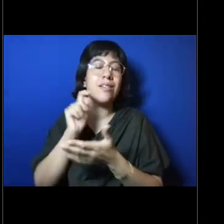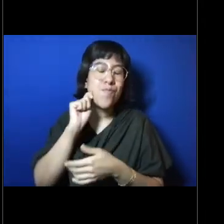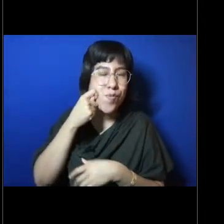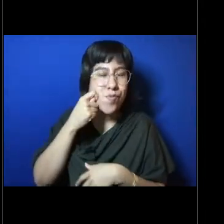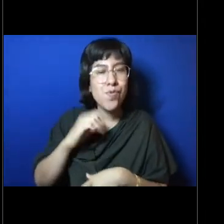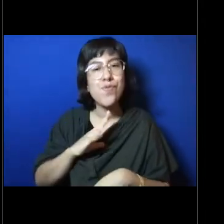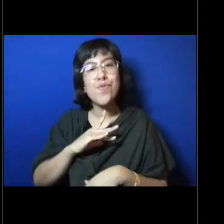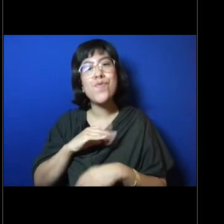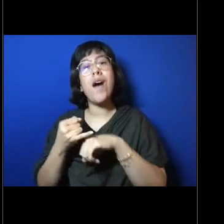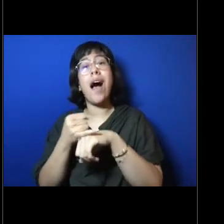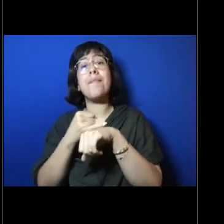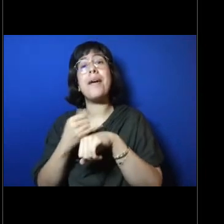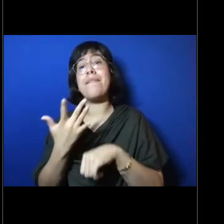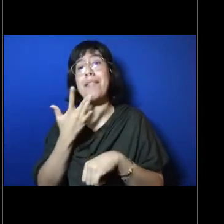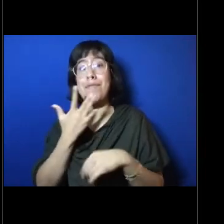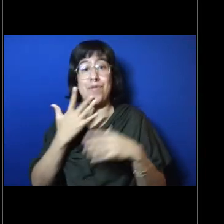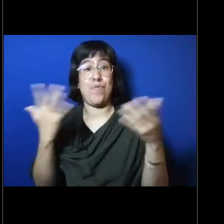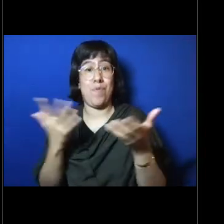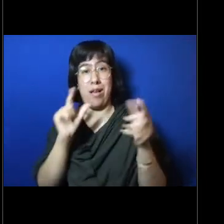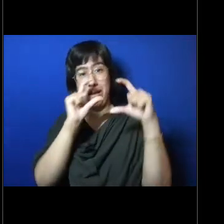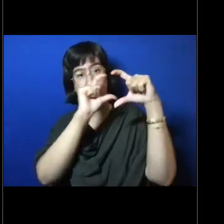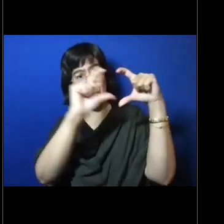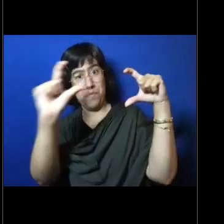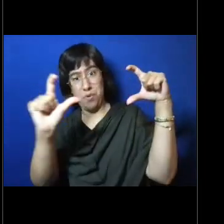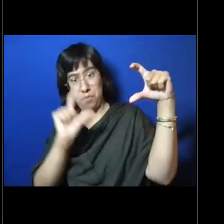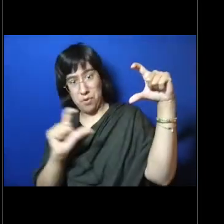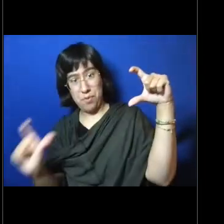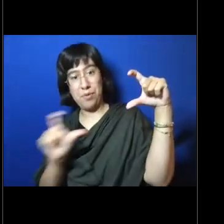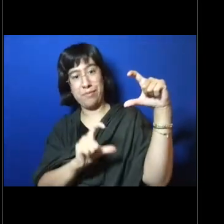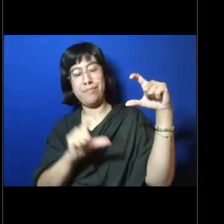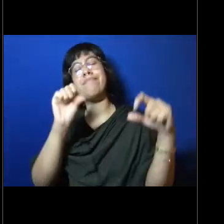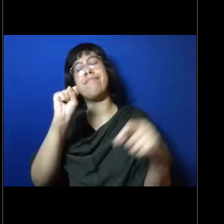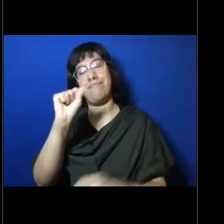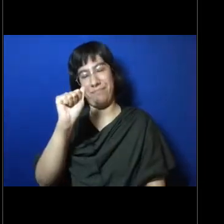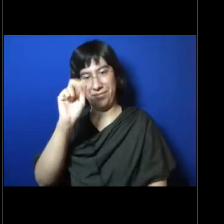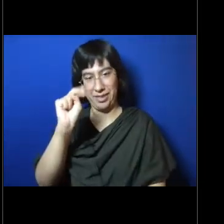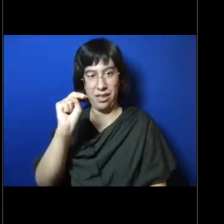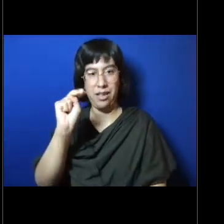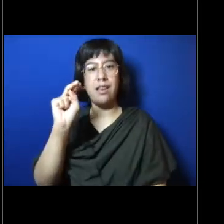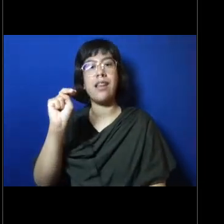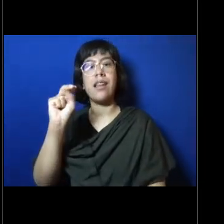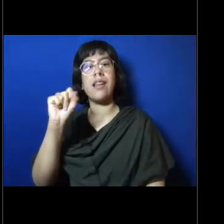and my favorite Island of all of them is San Nicolas Island which is the one that's furthest off shore.